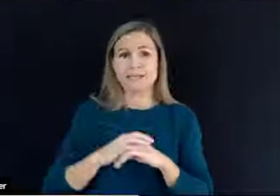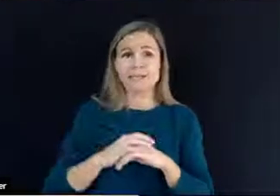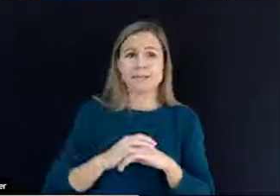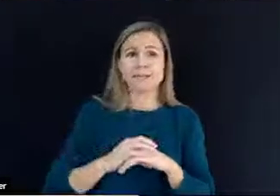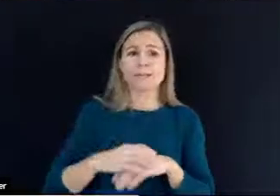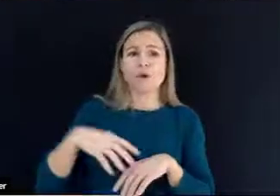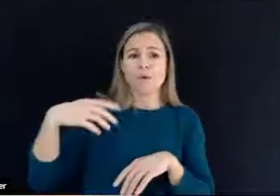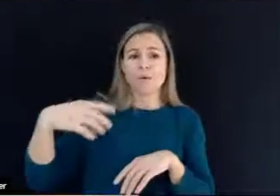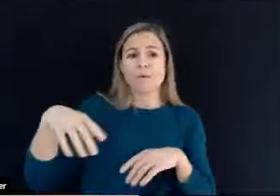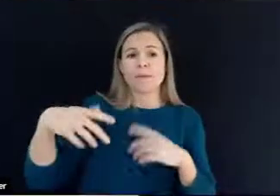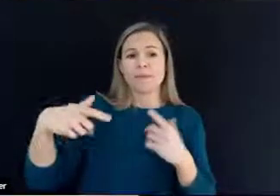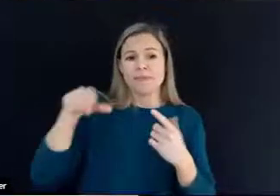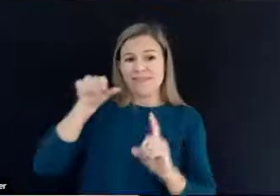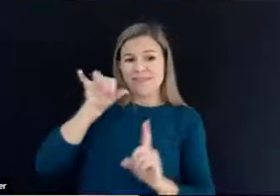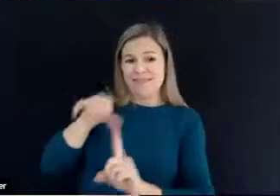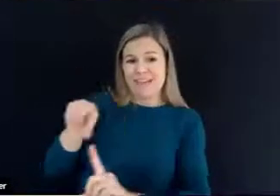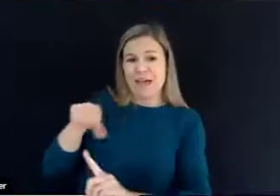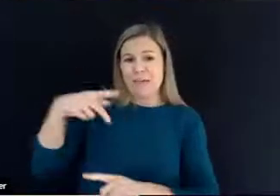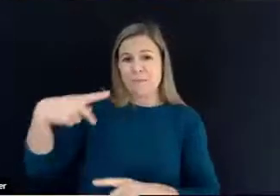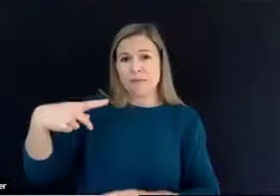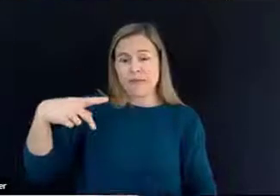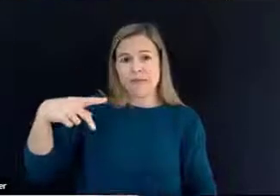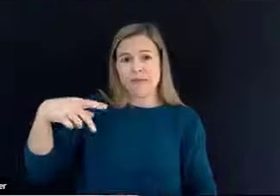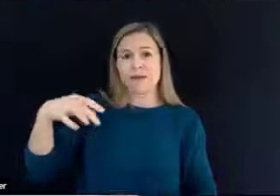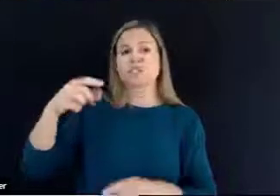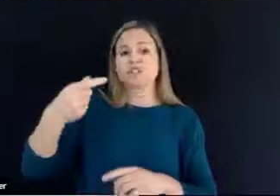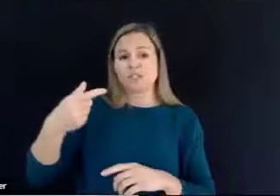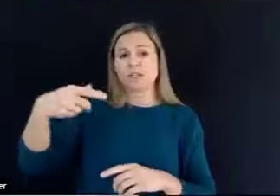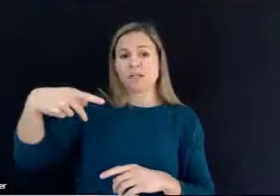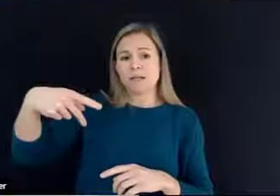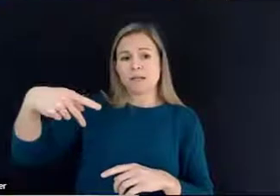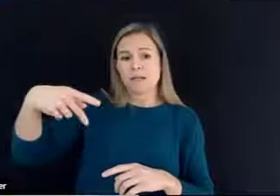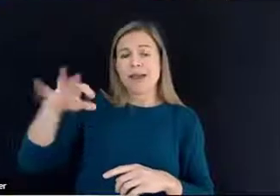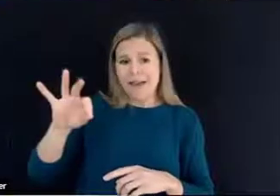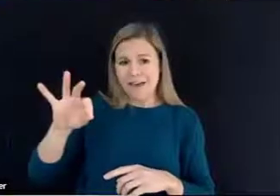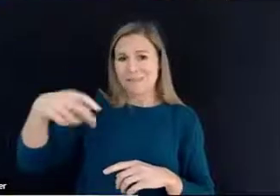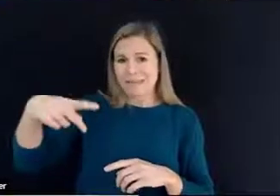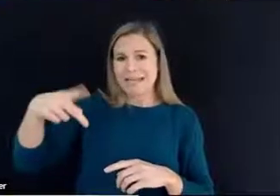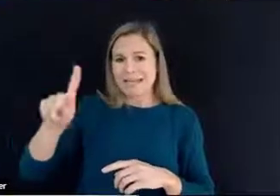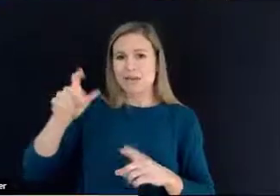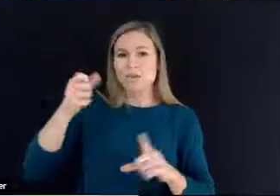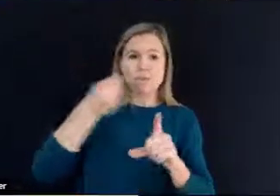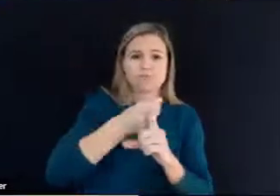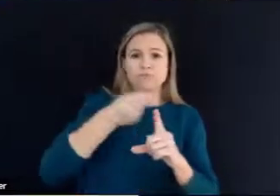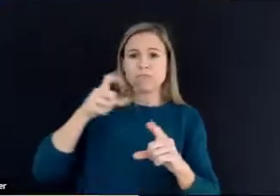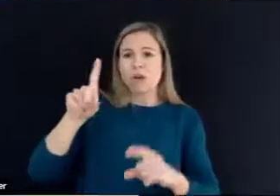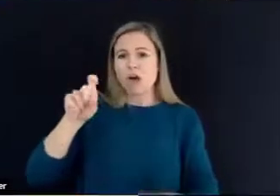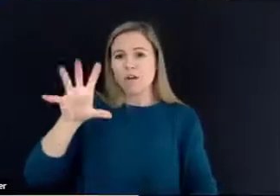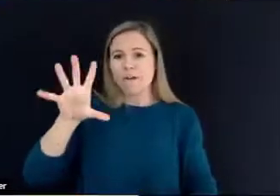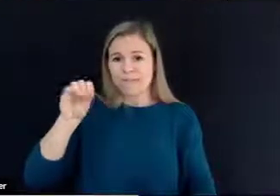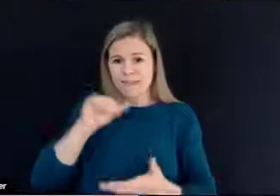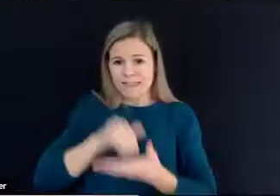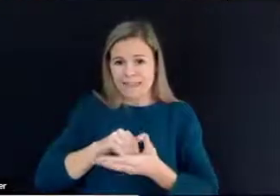in the Zellweger spectrum affects 1 in 50,000 children. It's genetic.